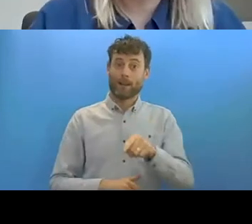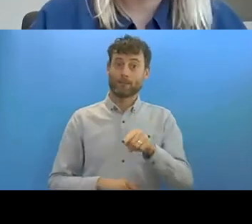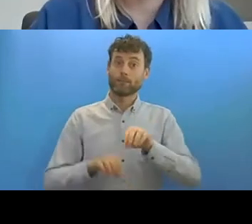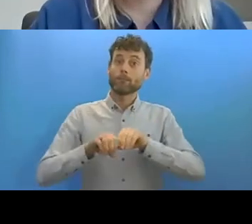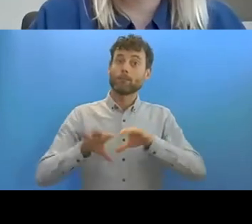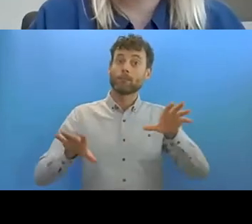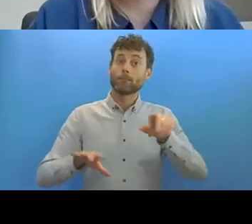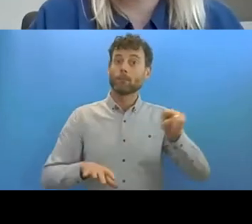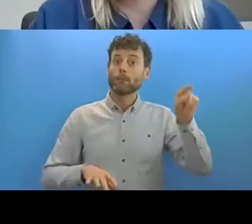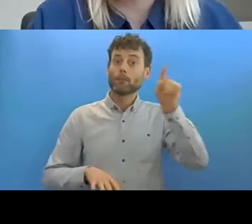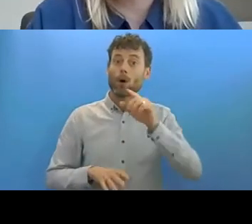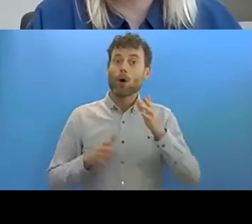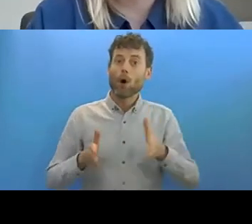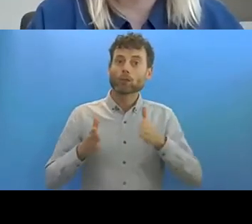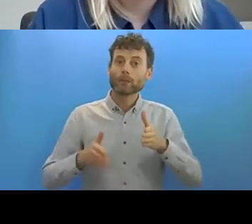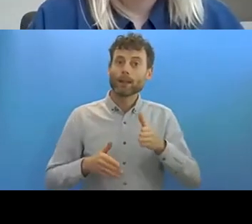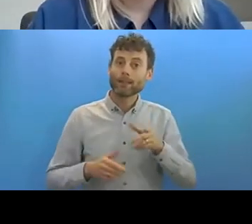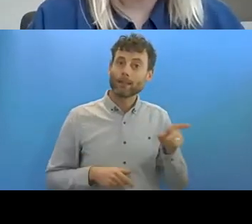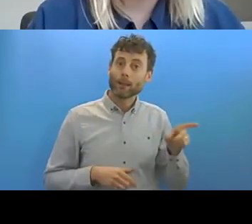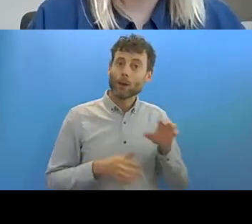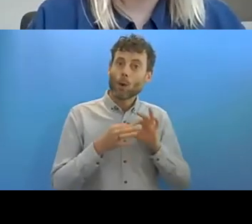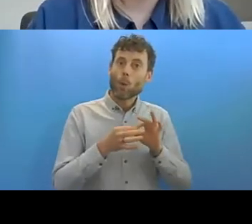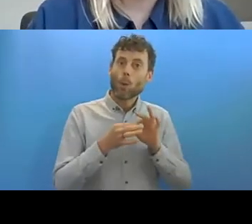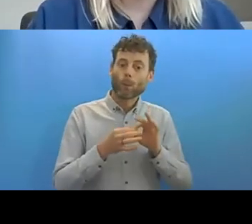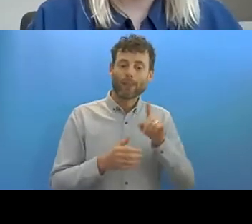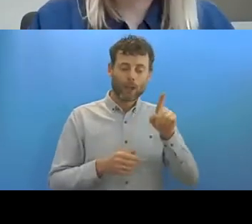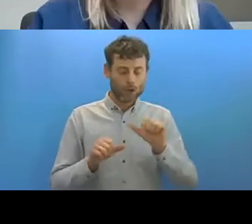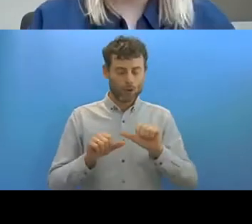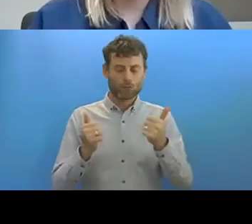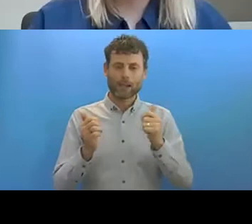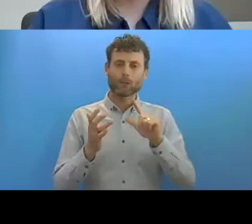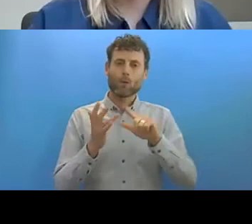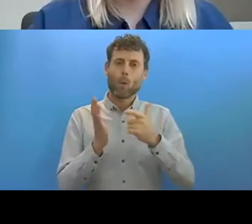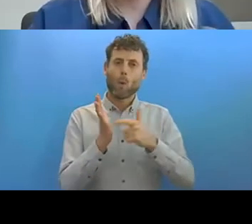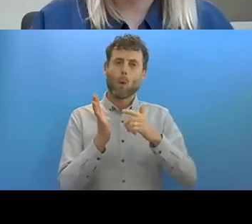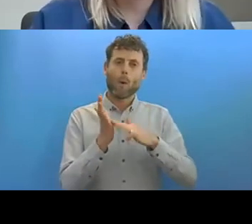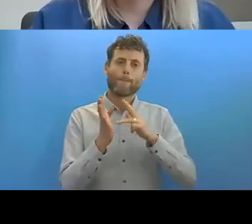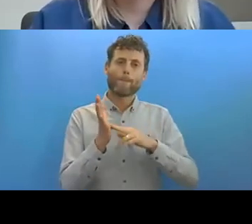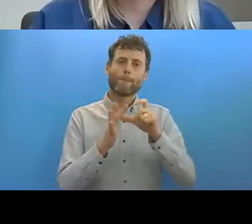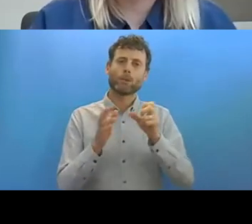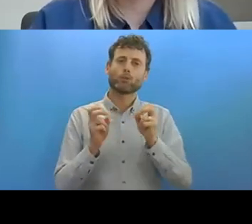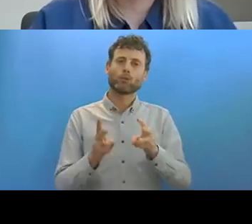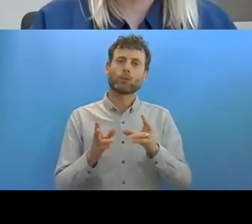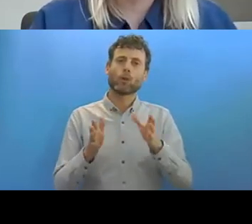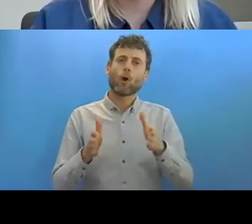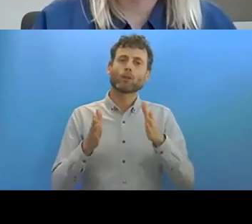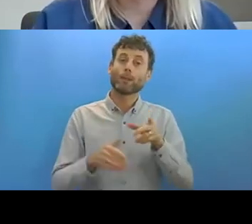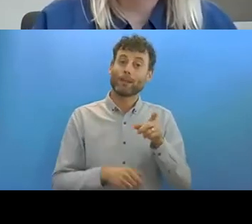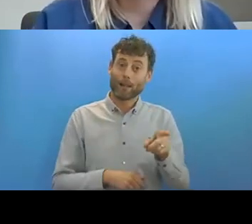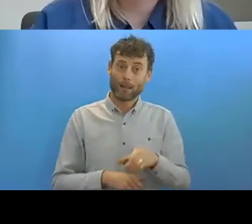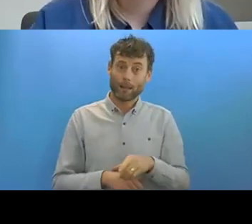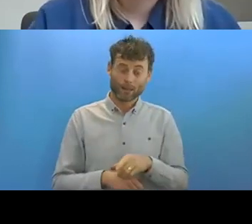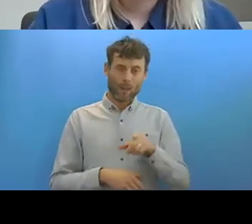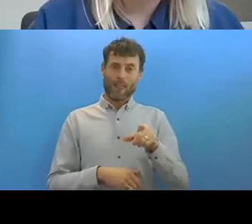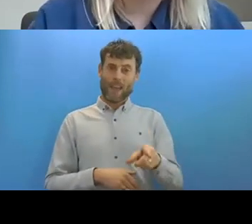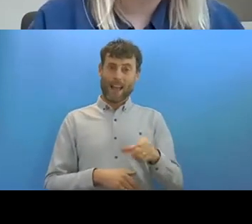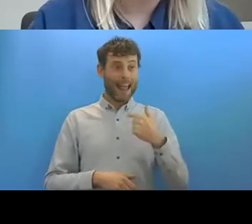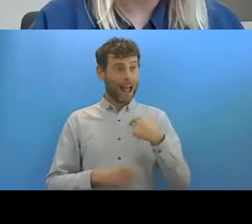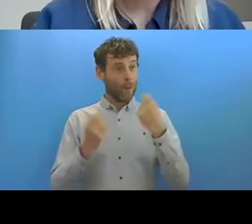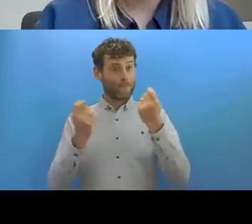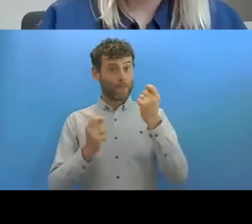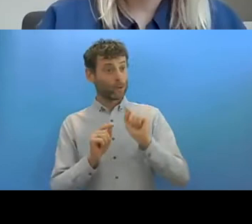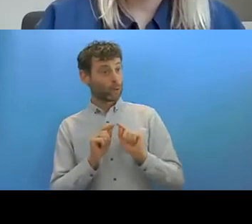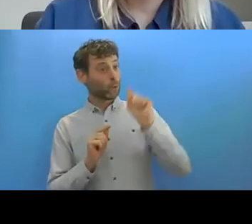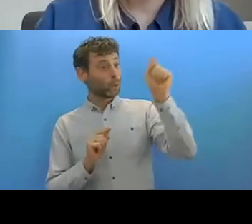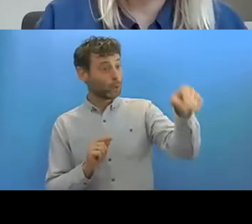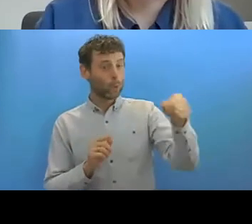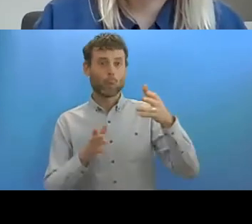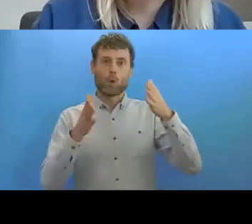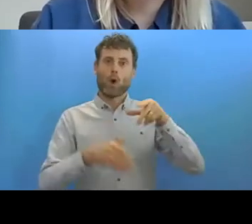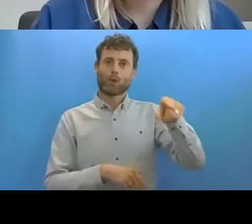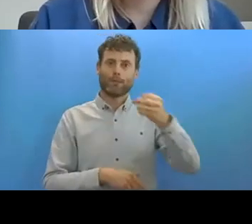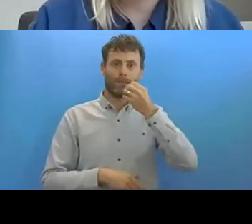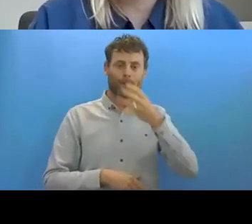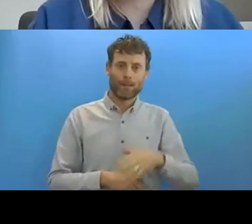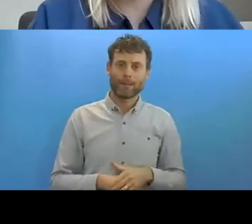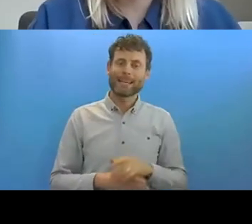it now means that that work can go directly into hospitals, they have been working really closely with Great Ormond Street Hospital, and that wouldn't have happened before.